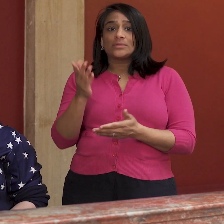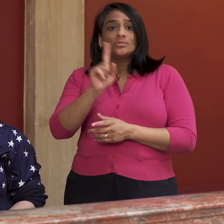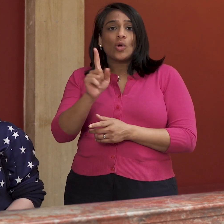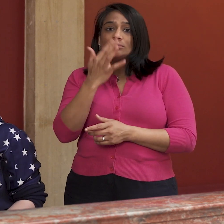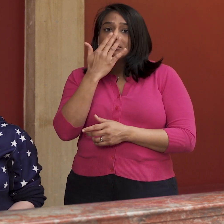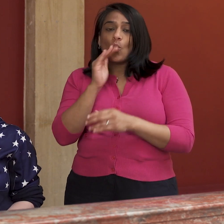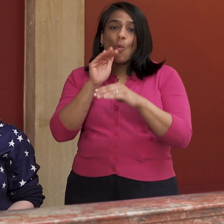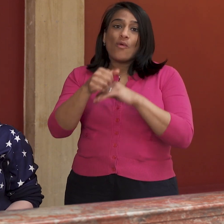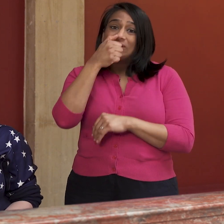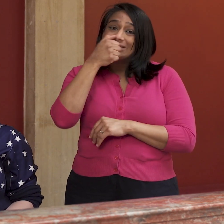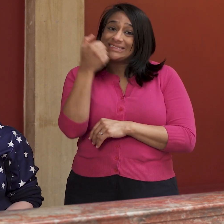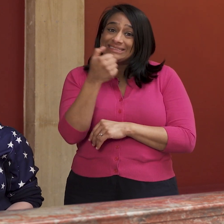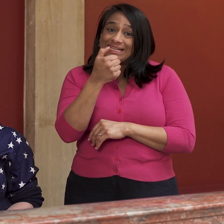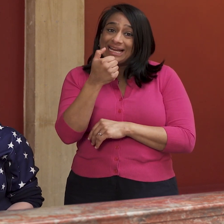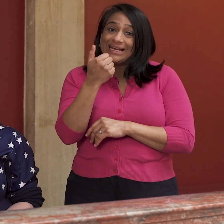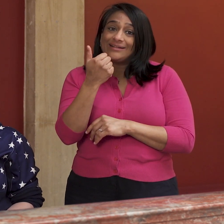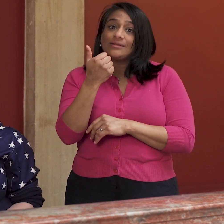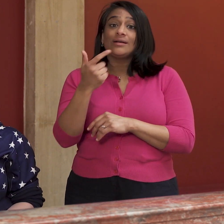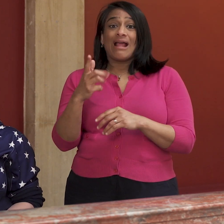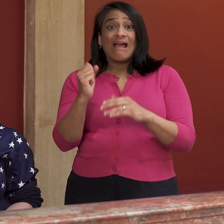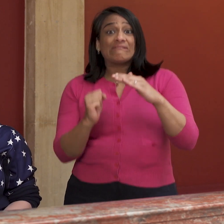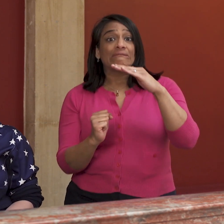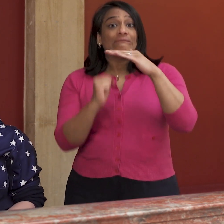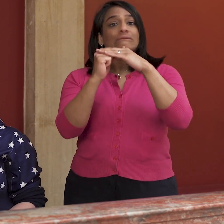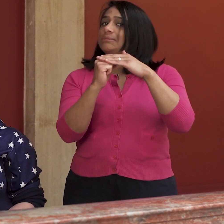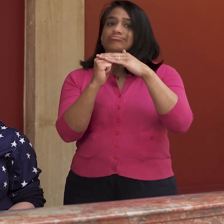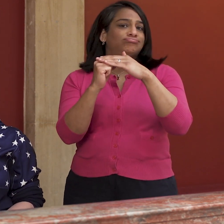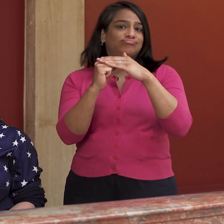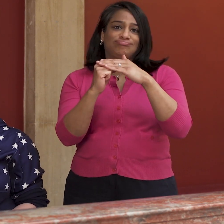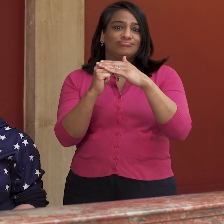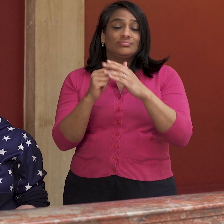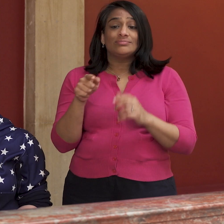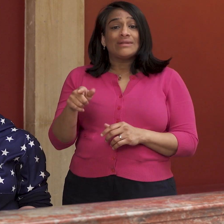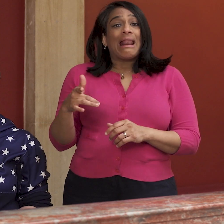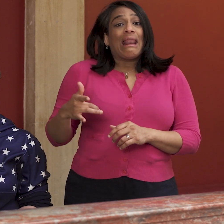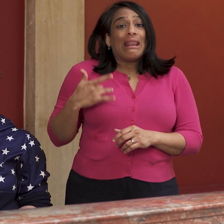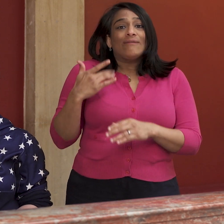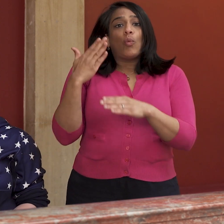They must also be 16 or over, biscuit and there is no upper age limit. biscuit